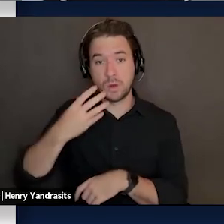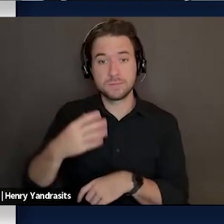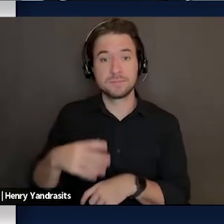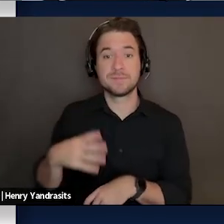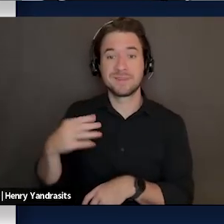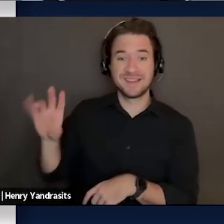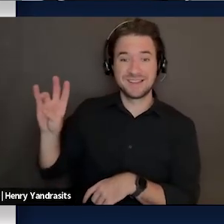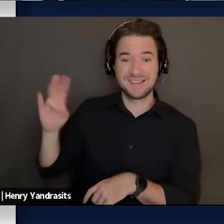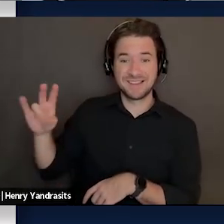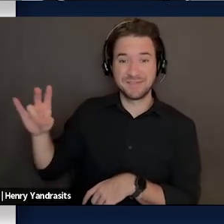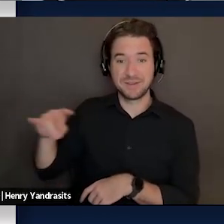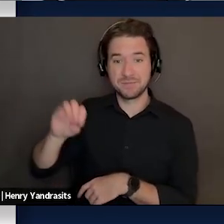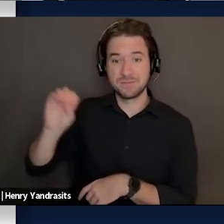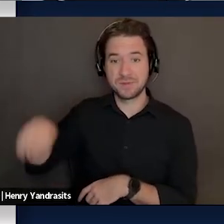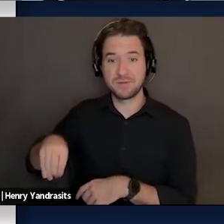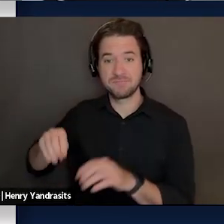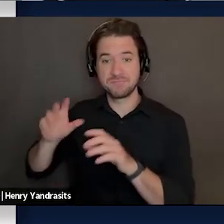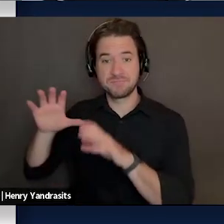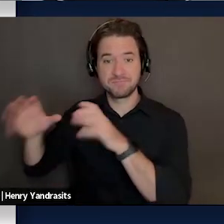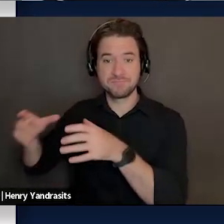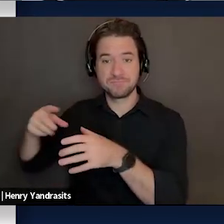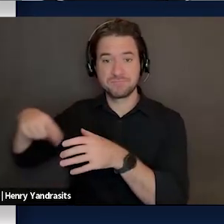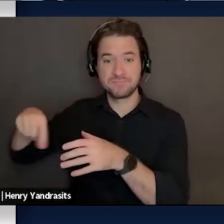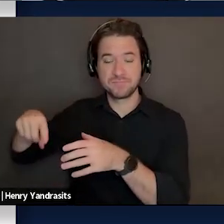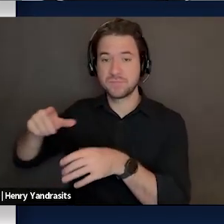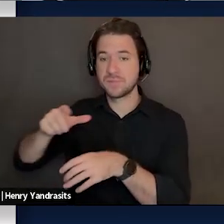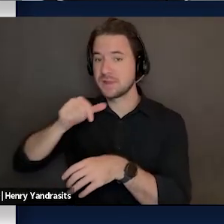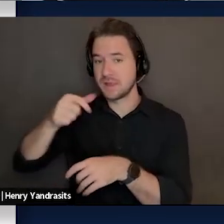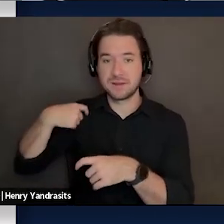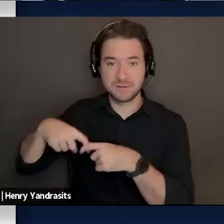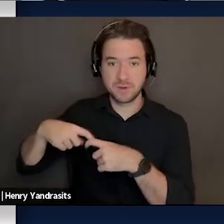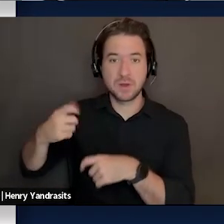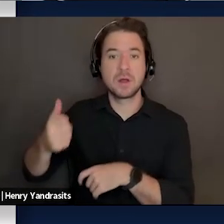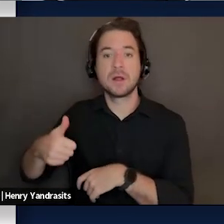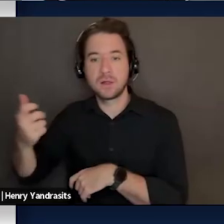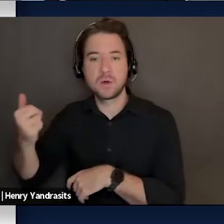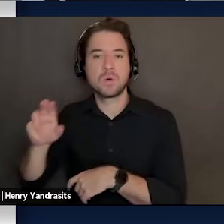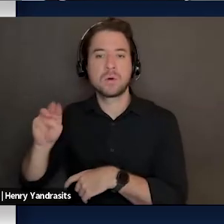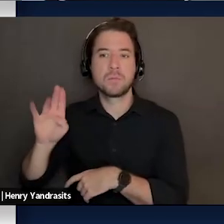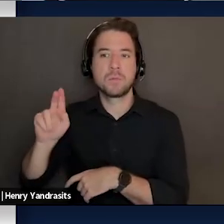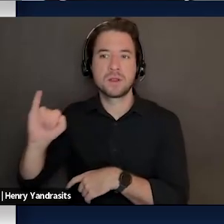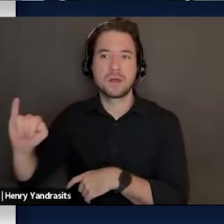And 17% of individuals, um, who were non-Hispanic, other, or multiracial.